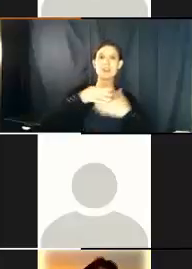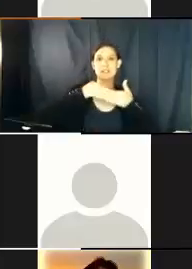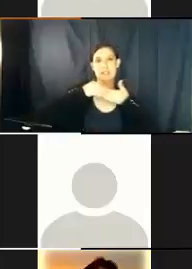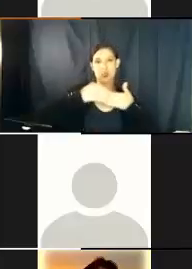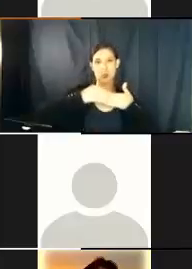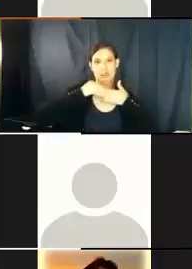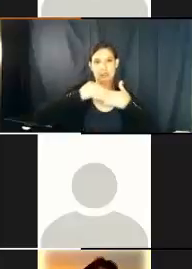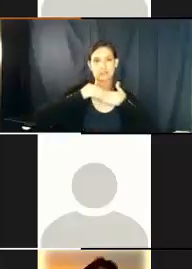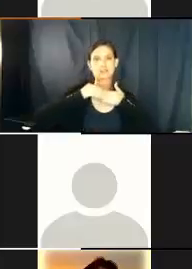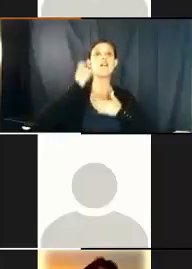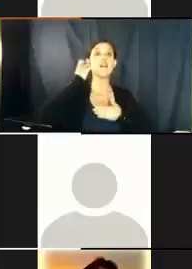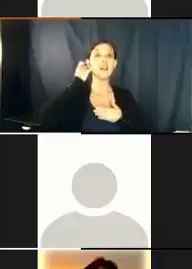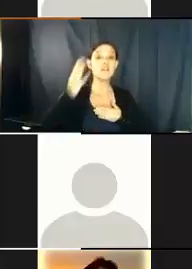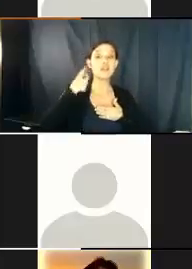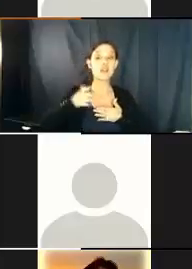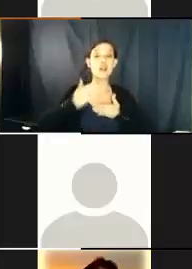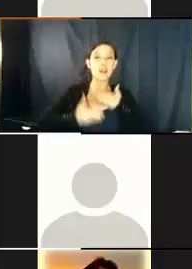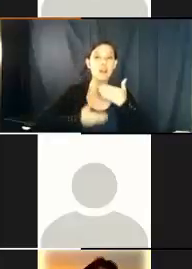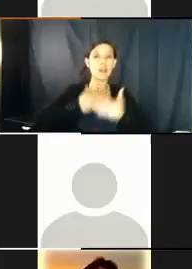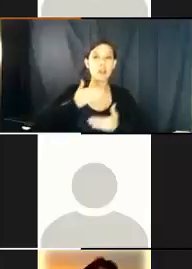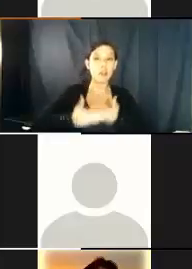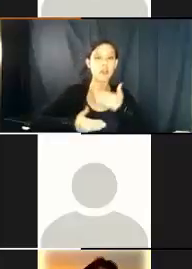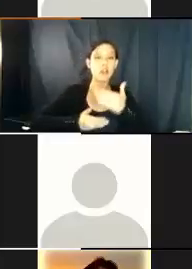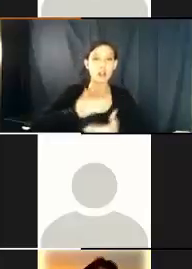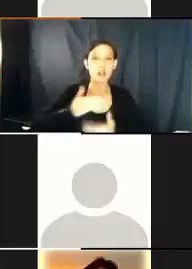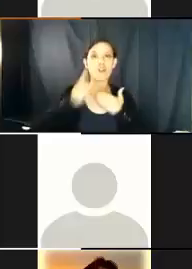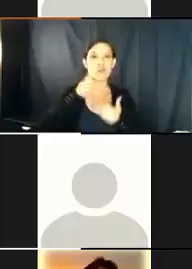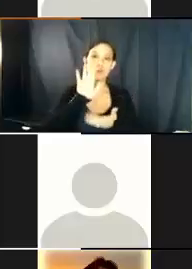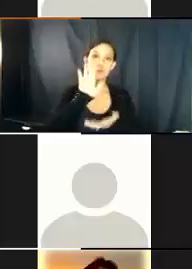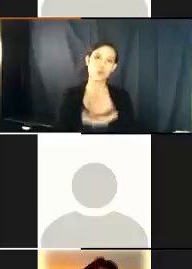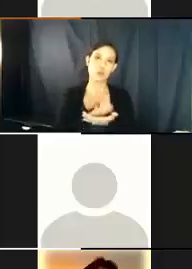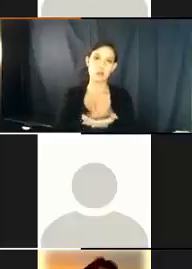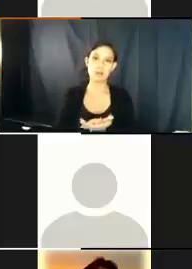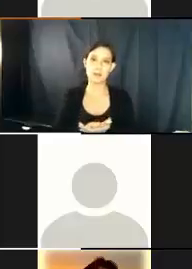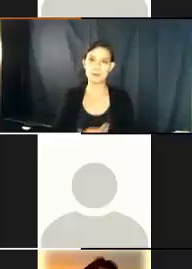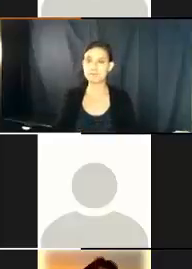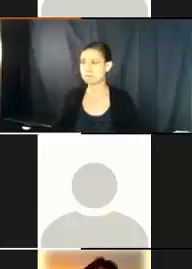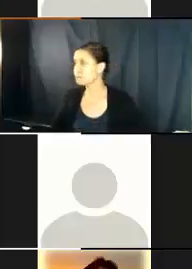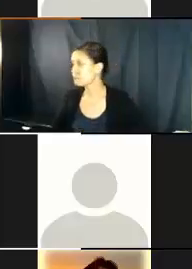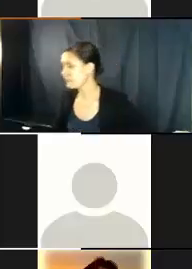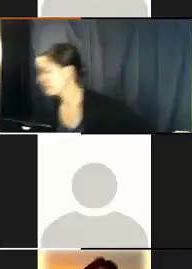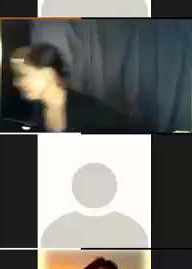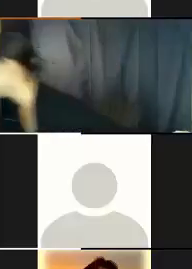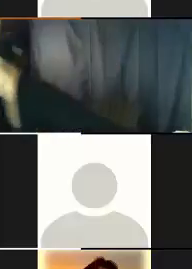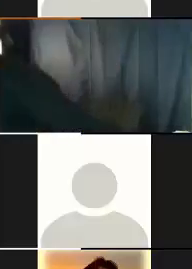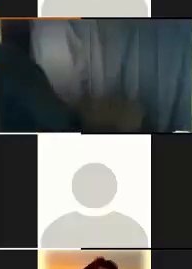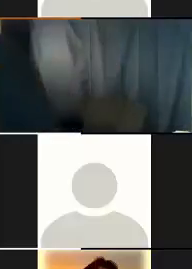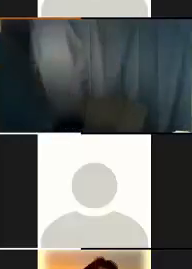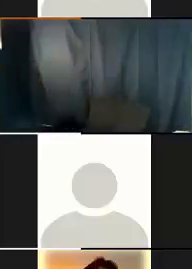point you know for what you need for your school. Absolutely.